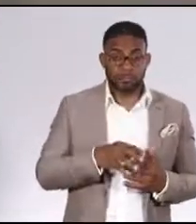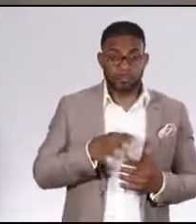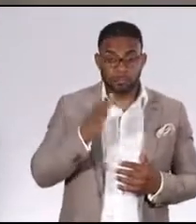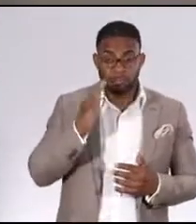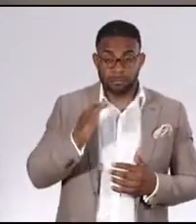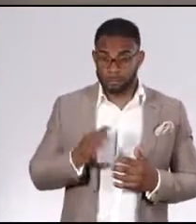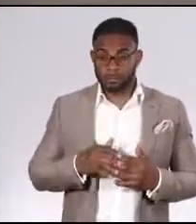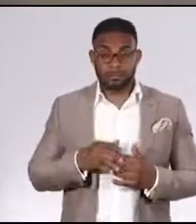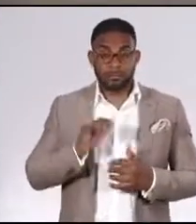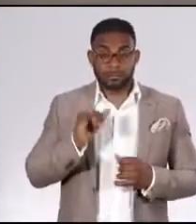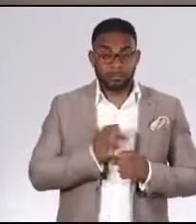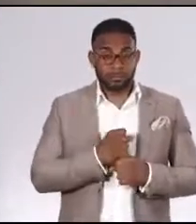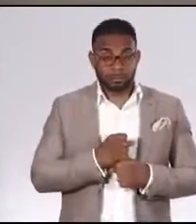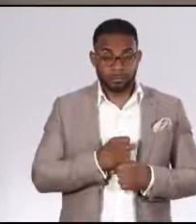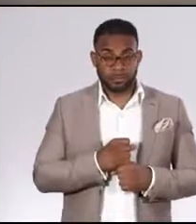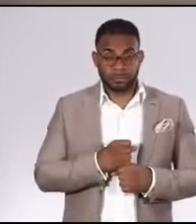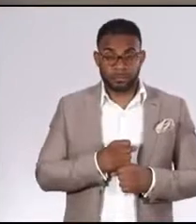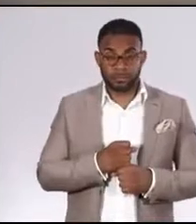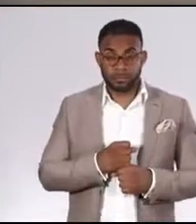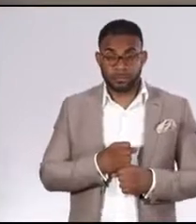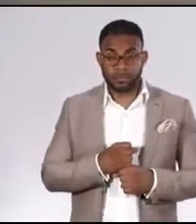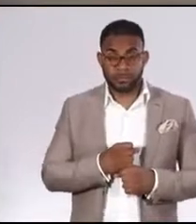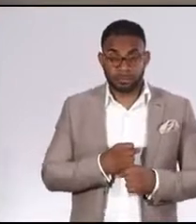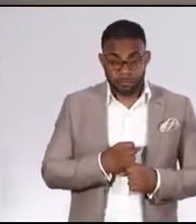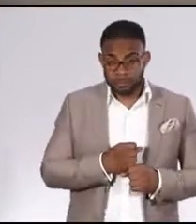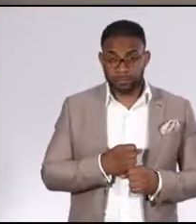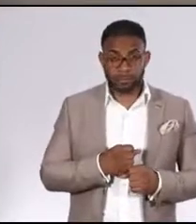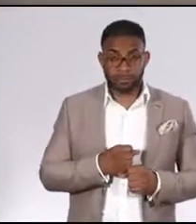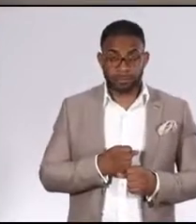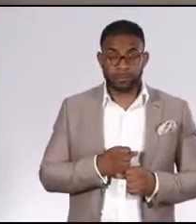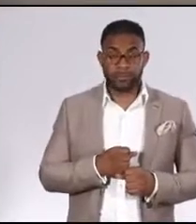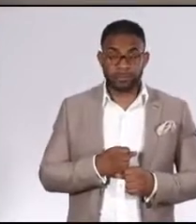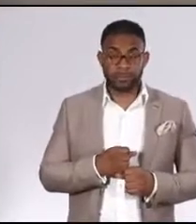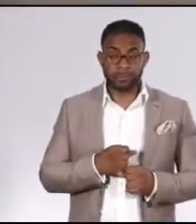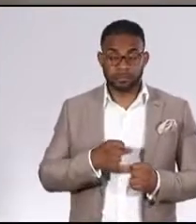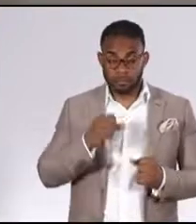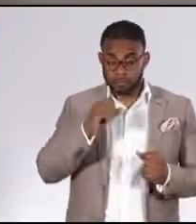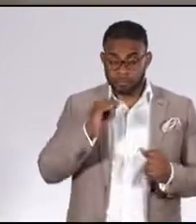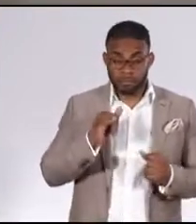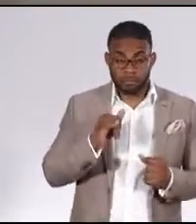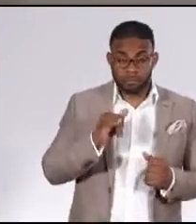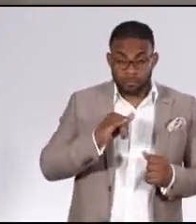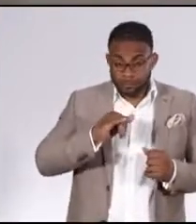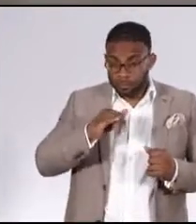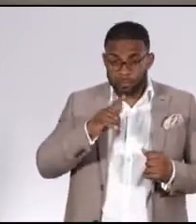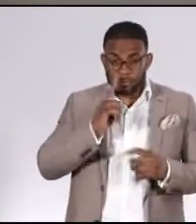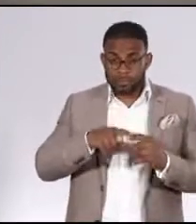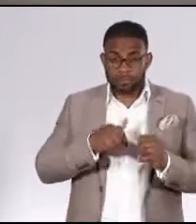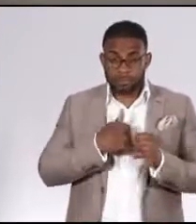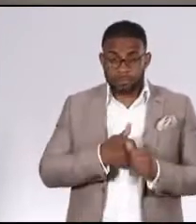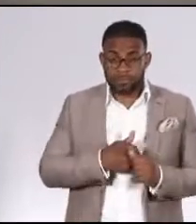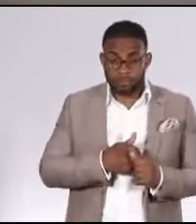That means going back to sitting at a table and smiling, because I can't follow a word being said.